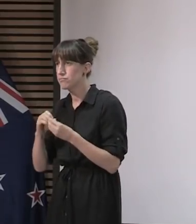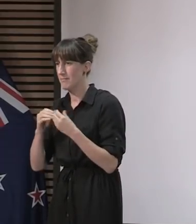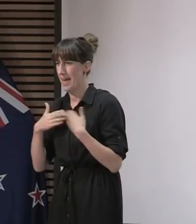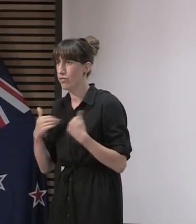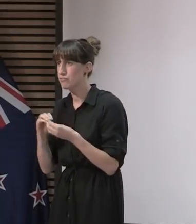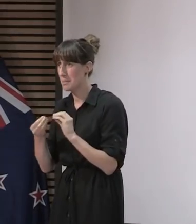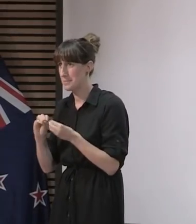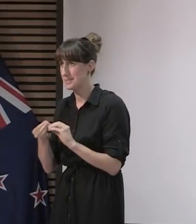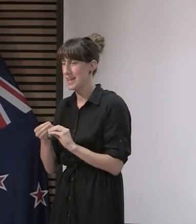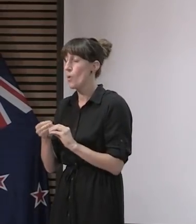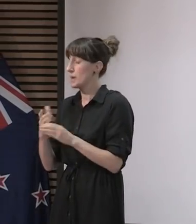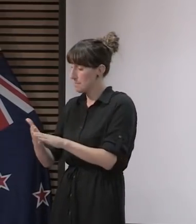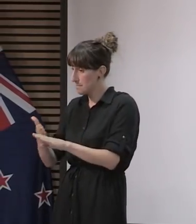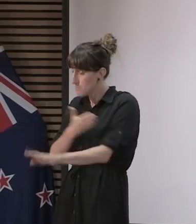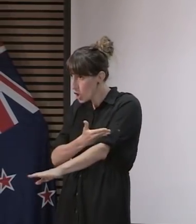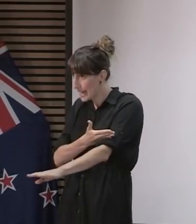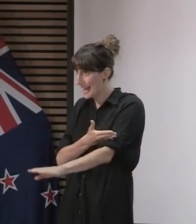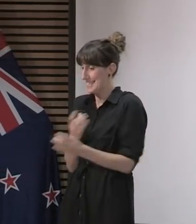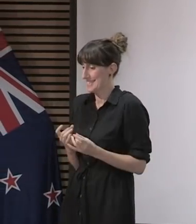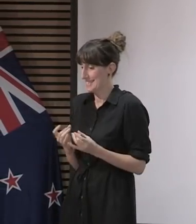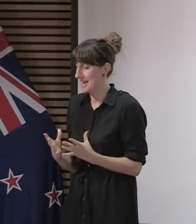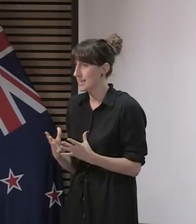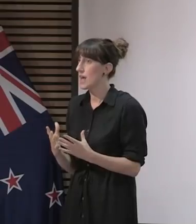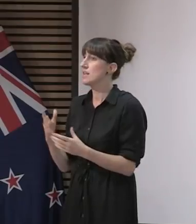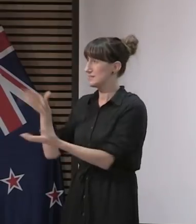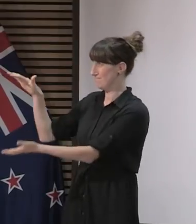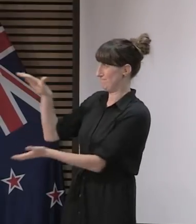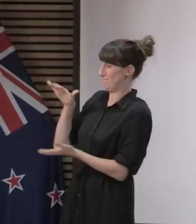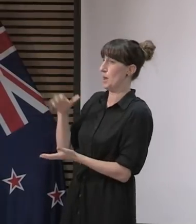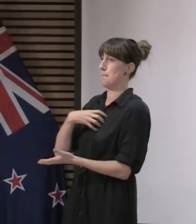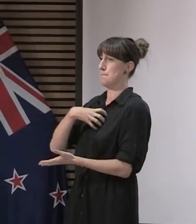And so we moved early, we got more vaccine and we continue with the flu vaccination programmeas